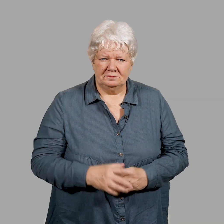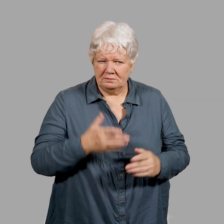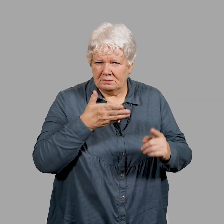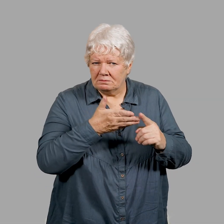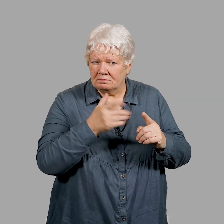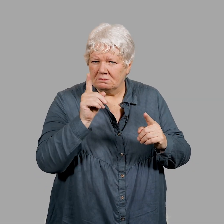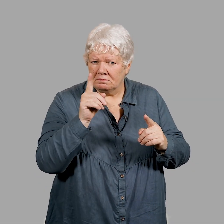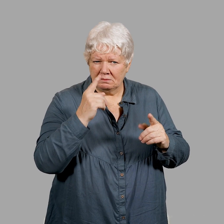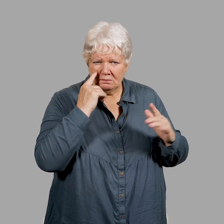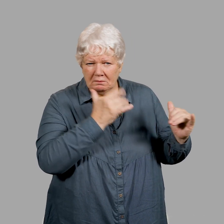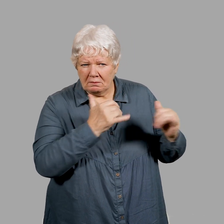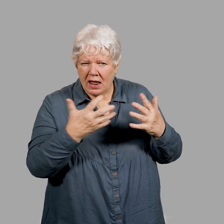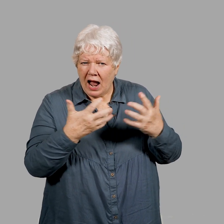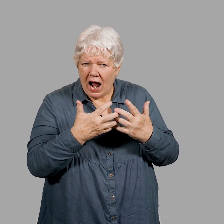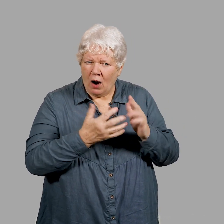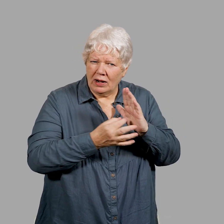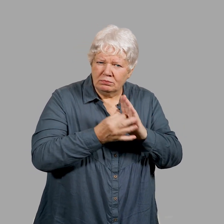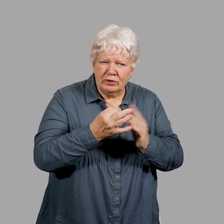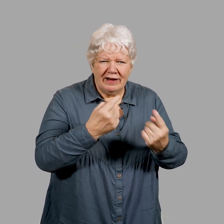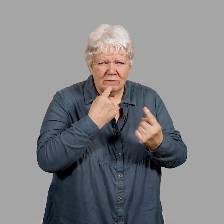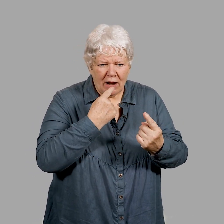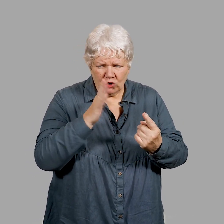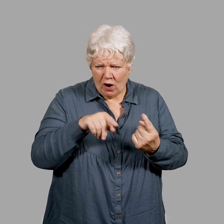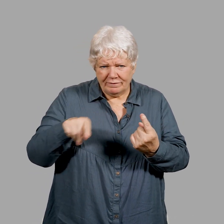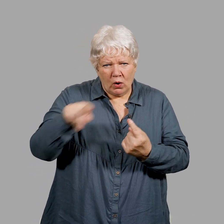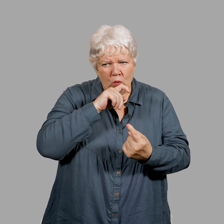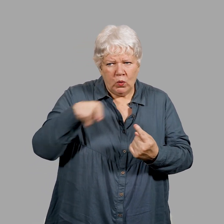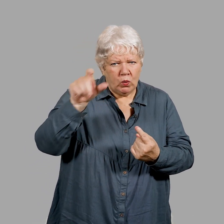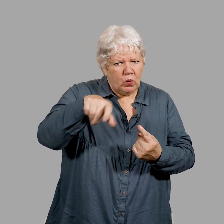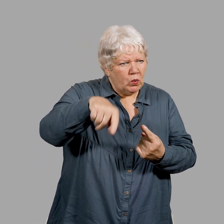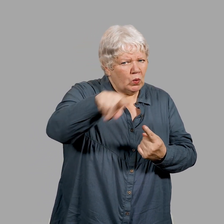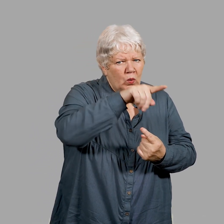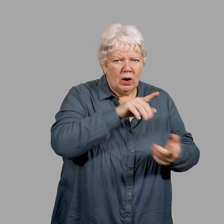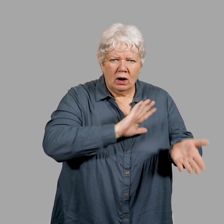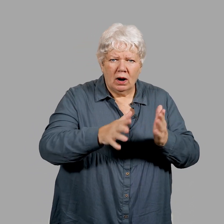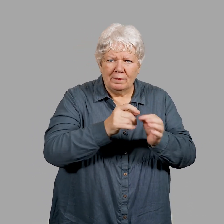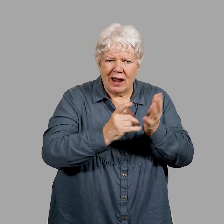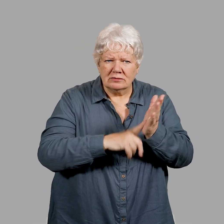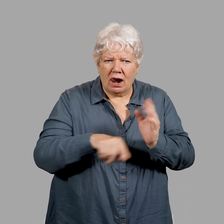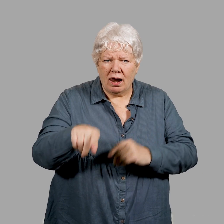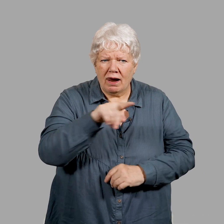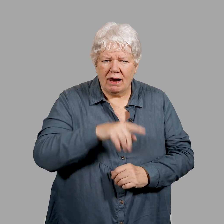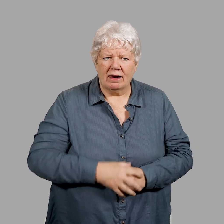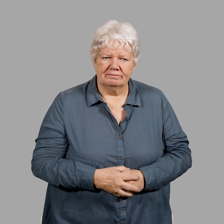Objective: Review how we can improve information we hold about BSL users.